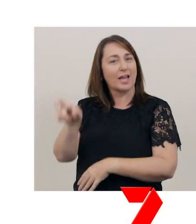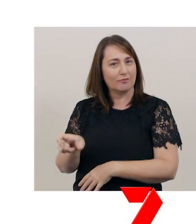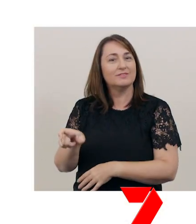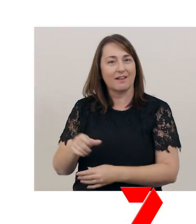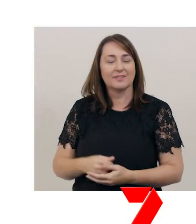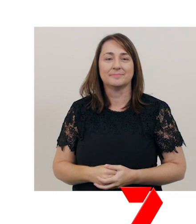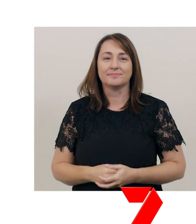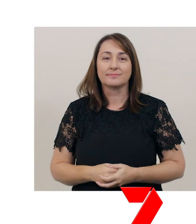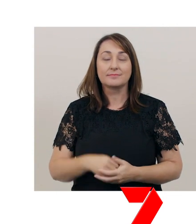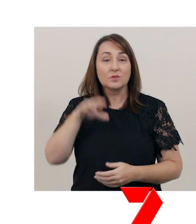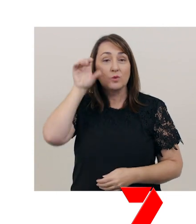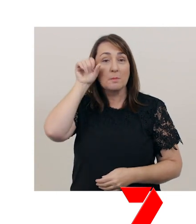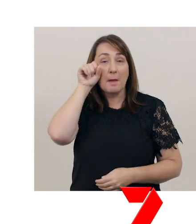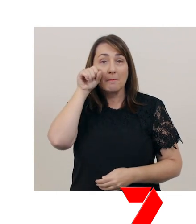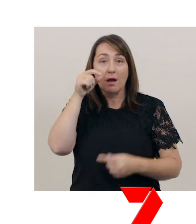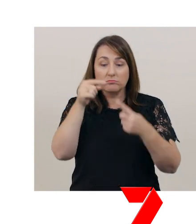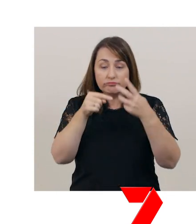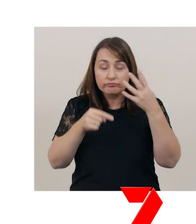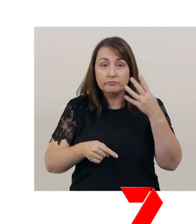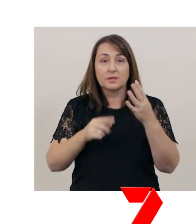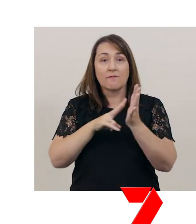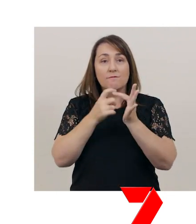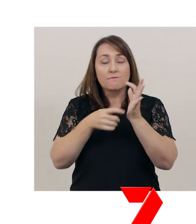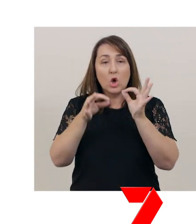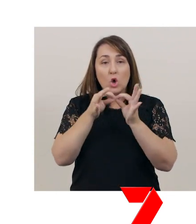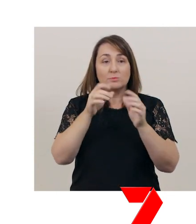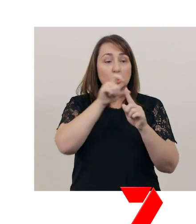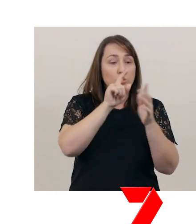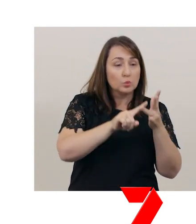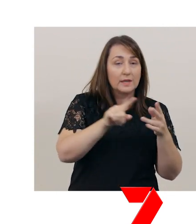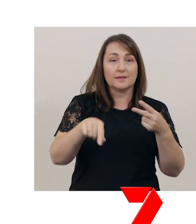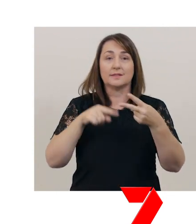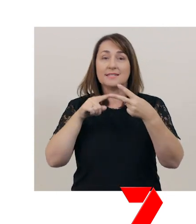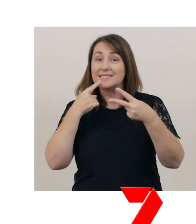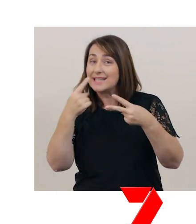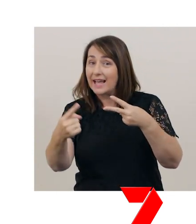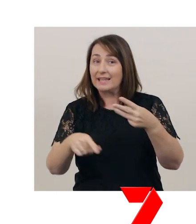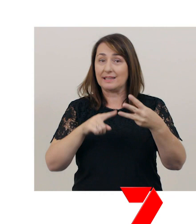Remember that verbs can be doing, saying, thinking or relating words.